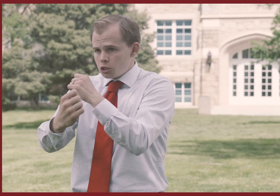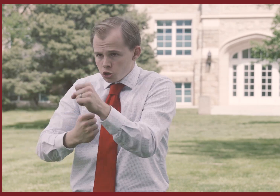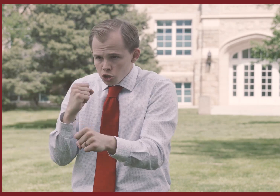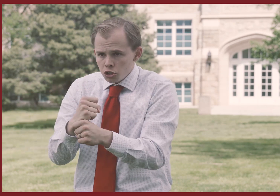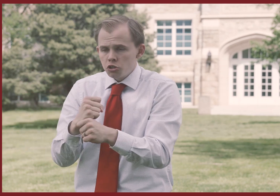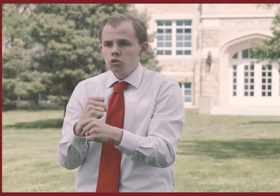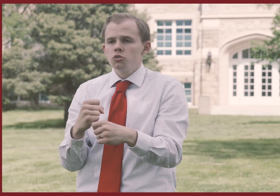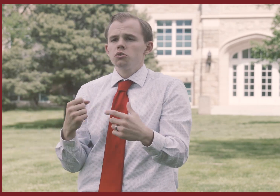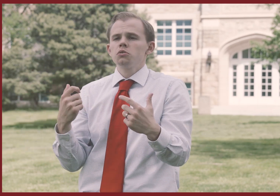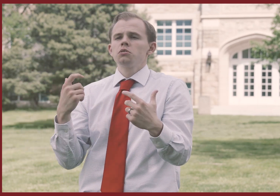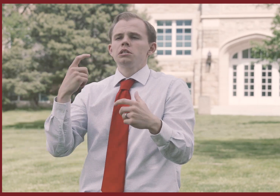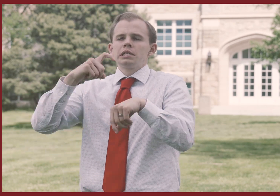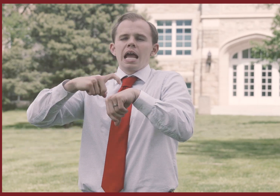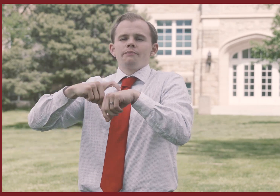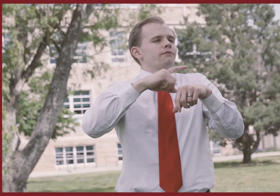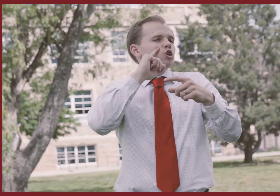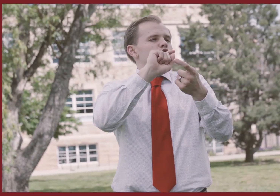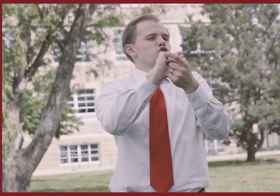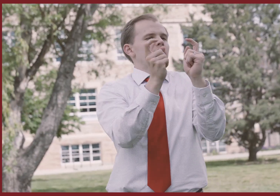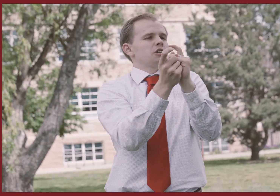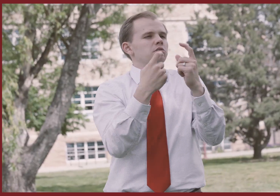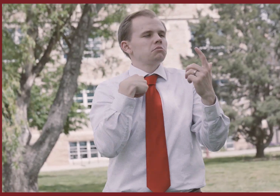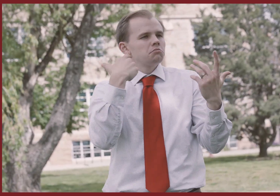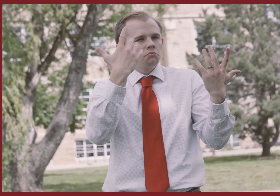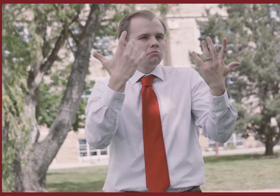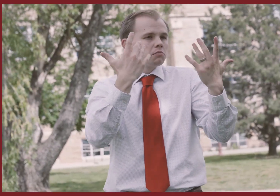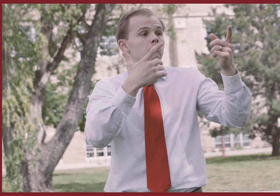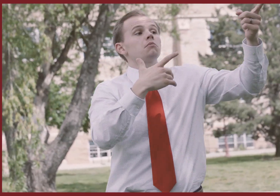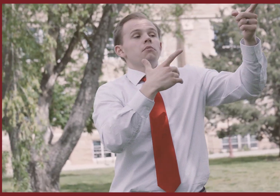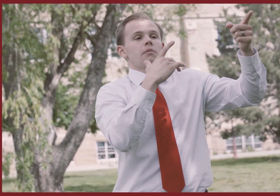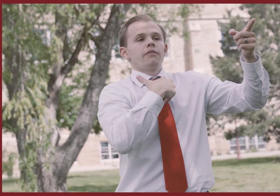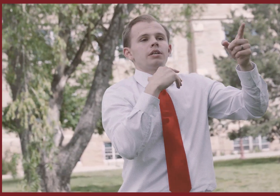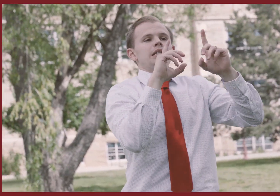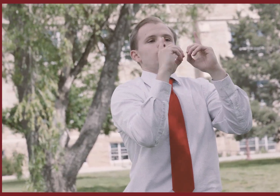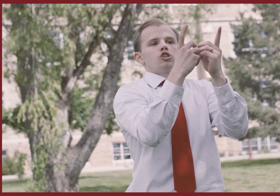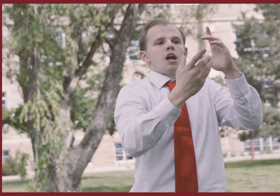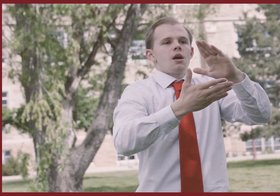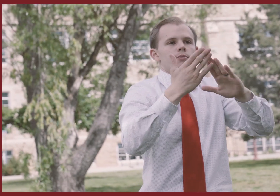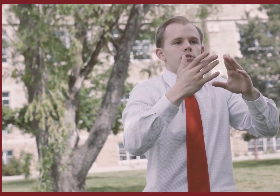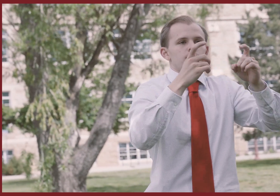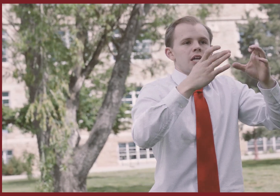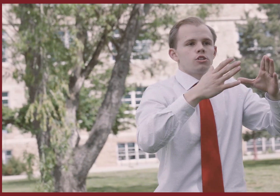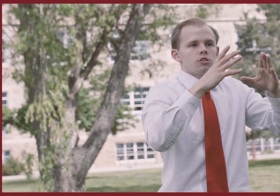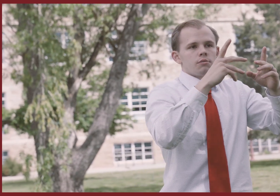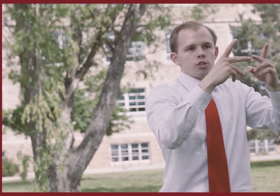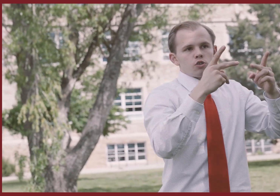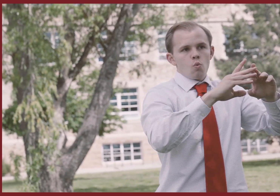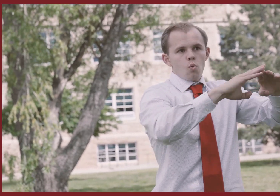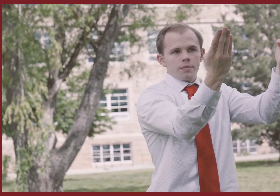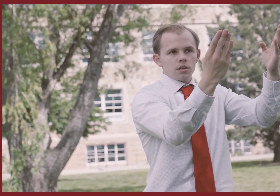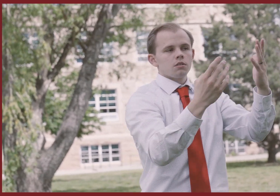So, I worked there for four years and then, you know, it's time for change and so a District Operations